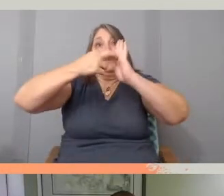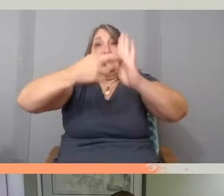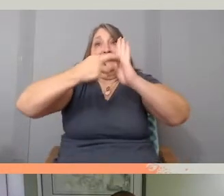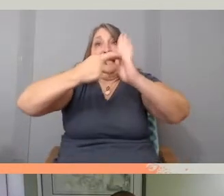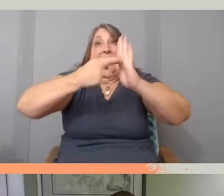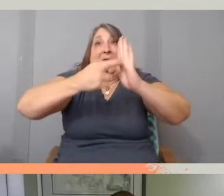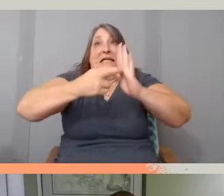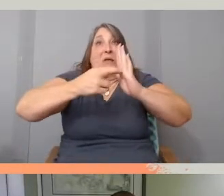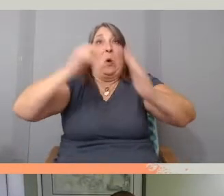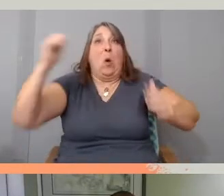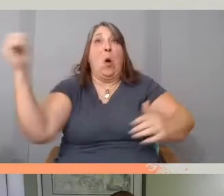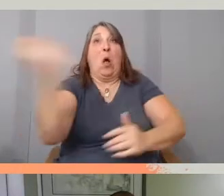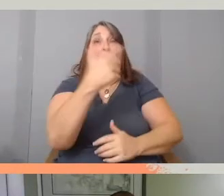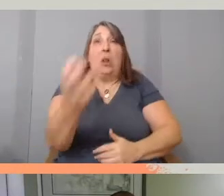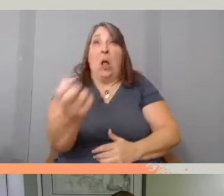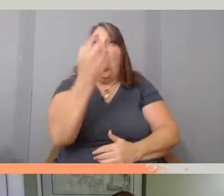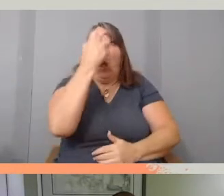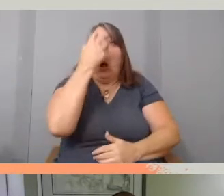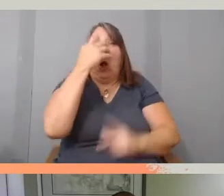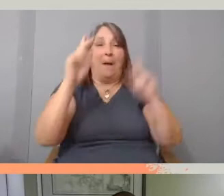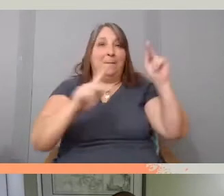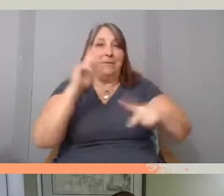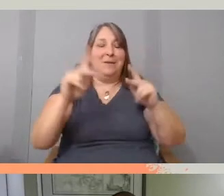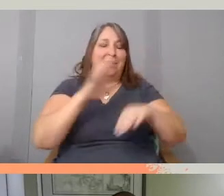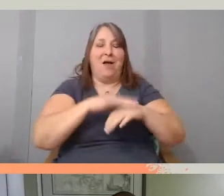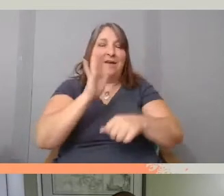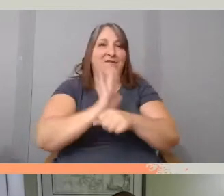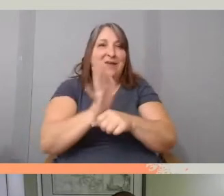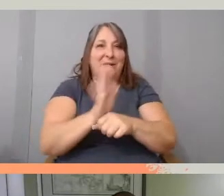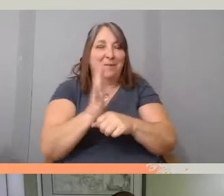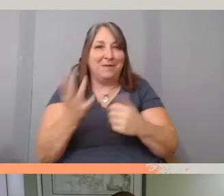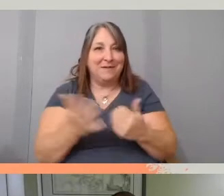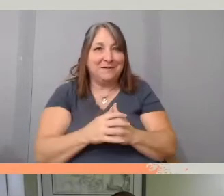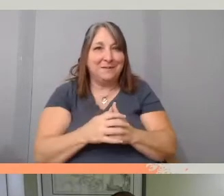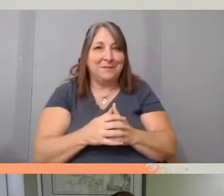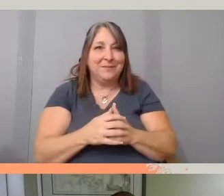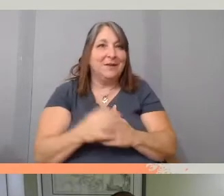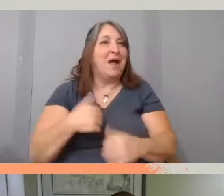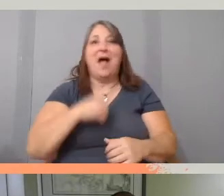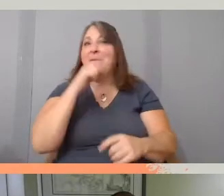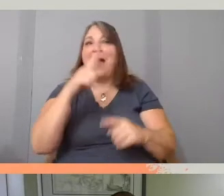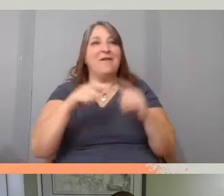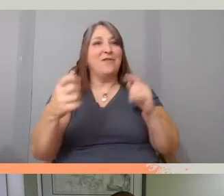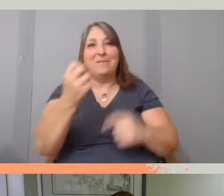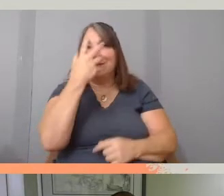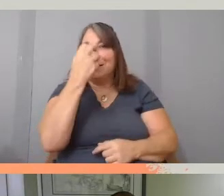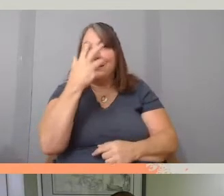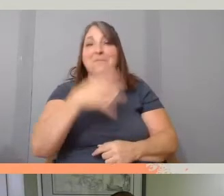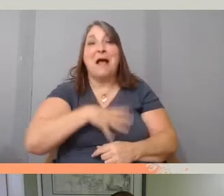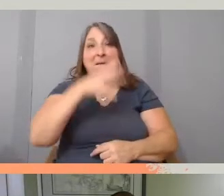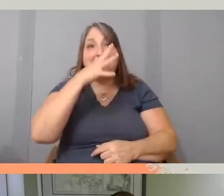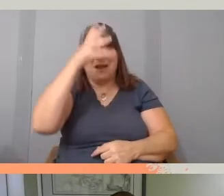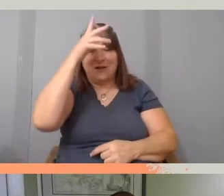you know, like Hong Kong people or whatever on a film. And, you know, I'm not from there, my parents are from there, so I'm like related to it.